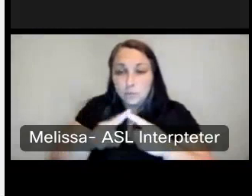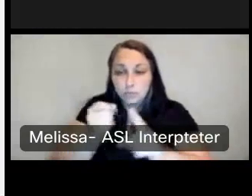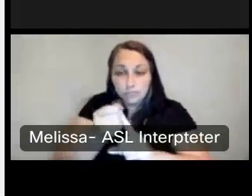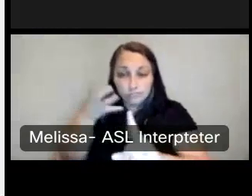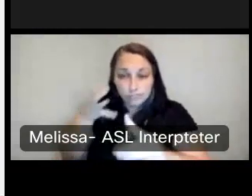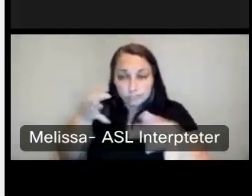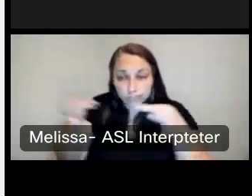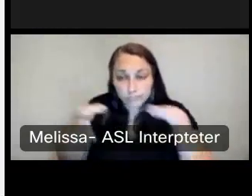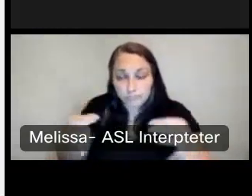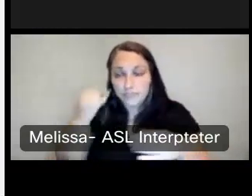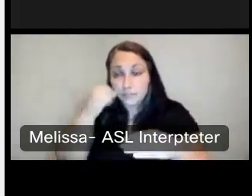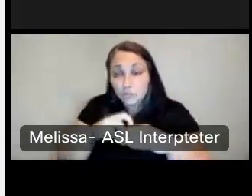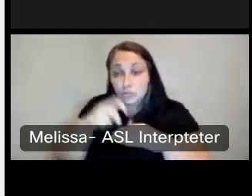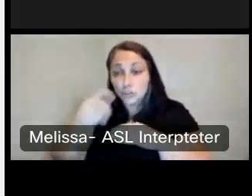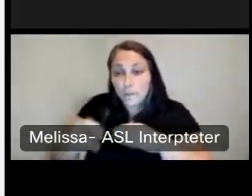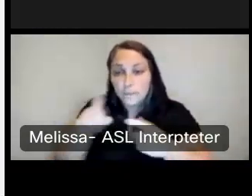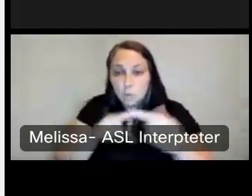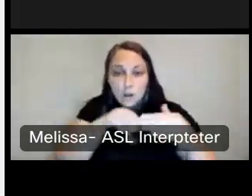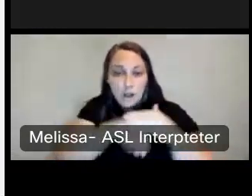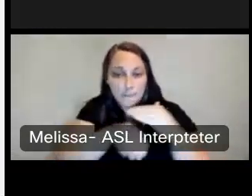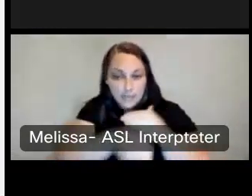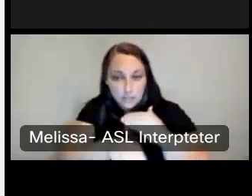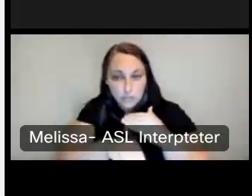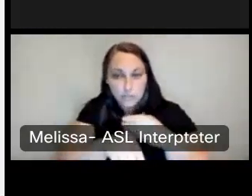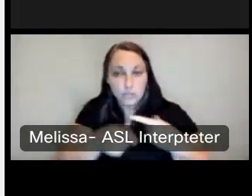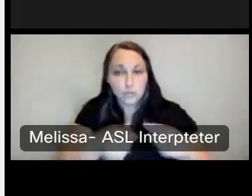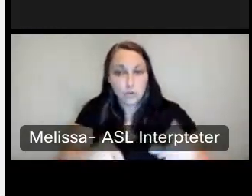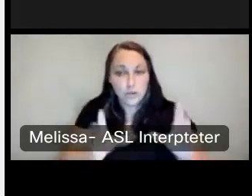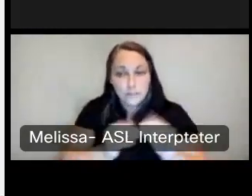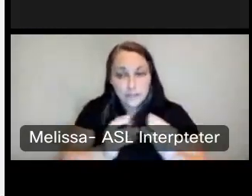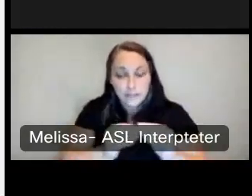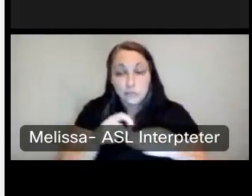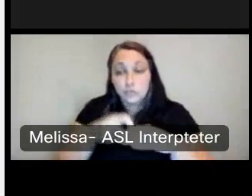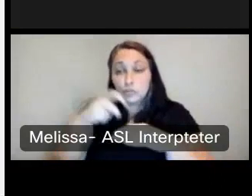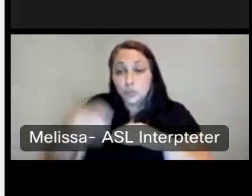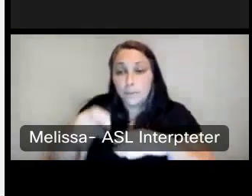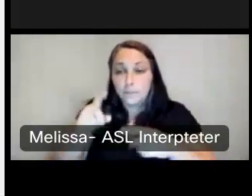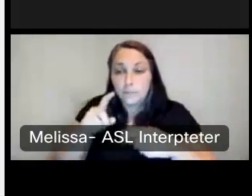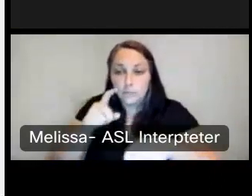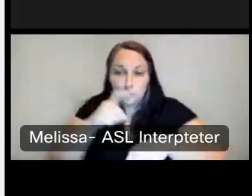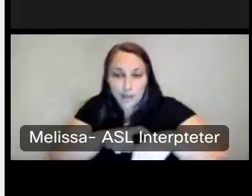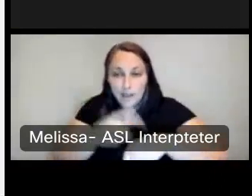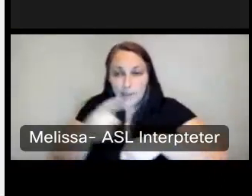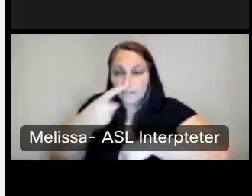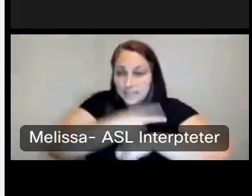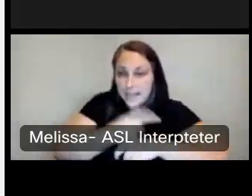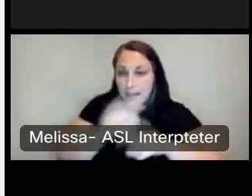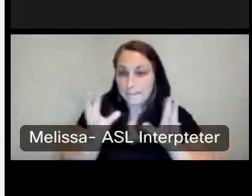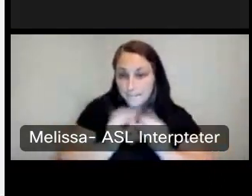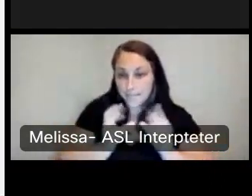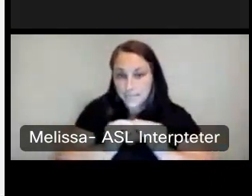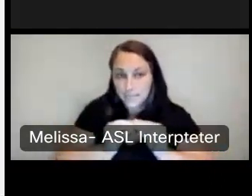virtual meetings or when we're having these meetings um you can go there um here has a